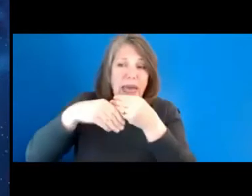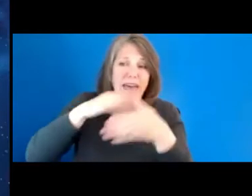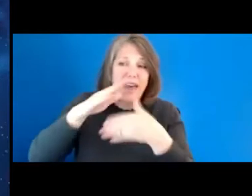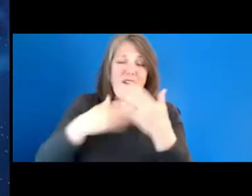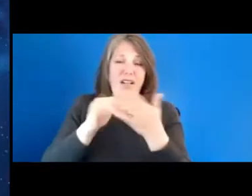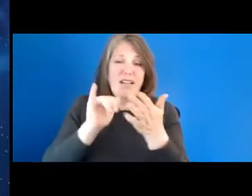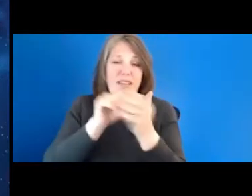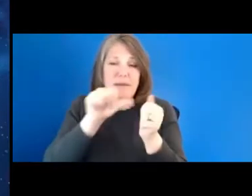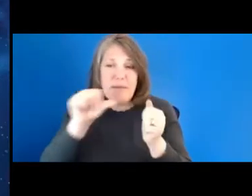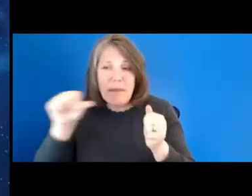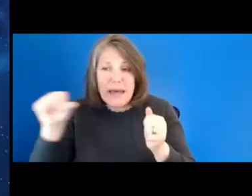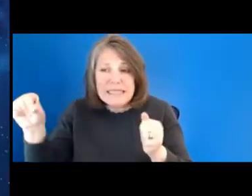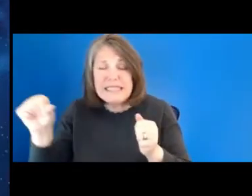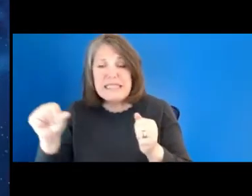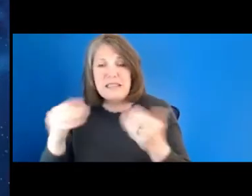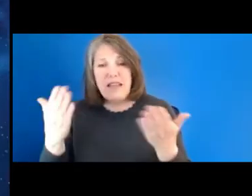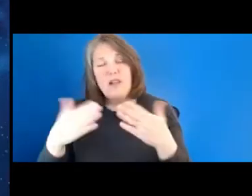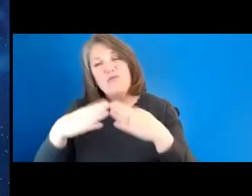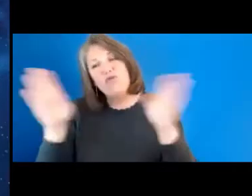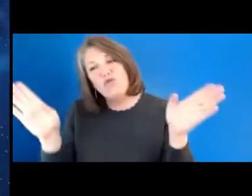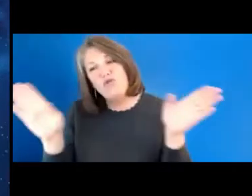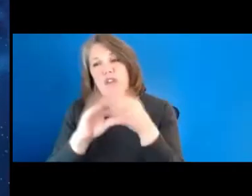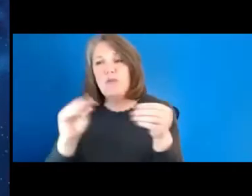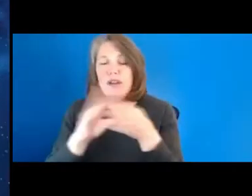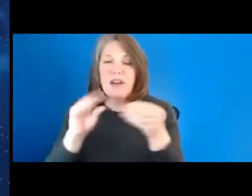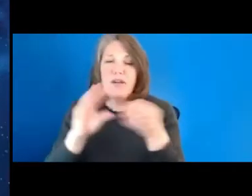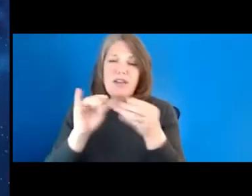16:38:17 Here is a general narration that the author added for this.